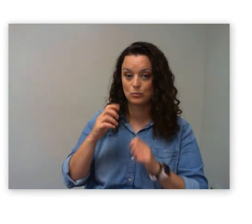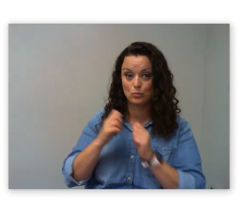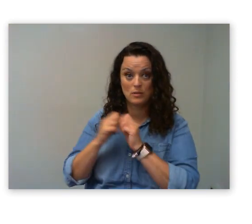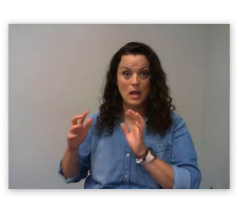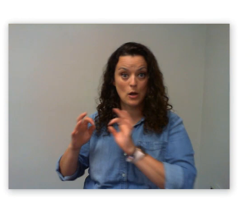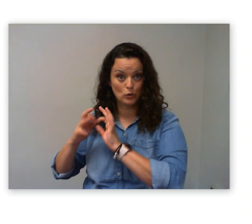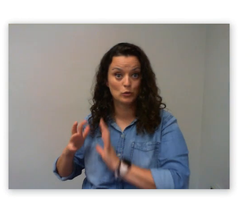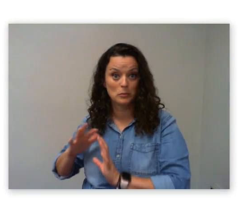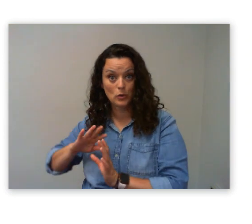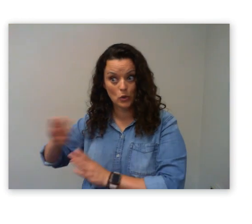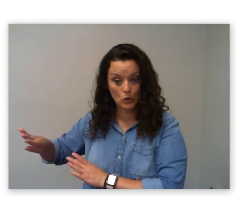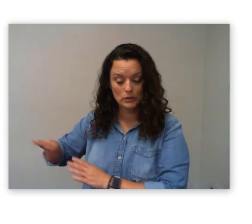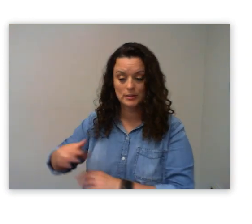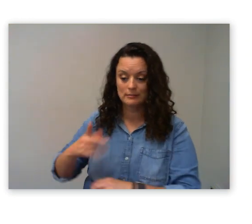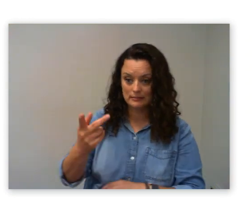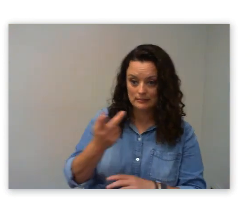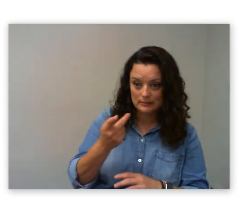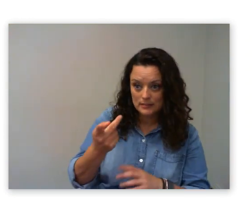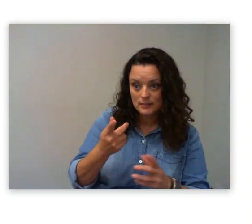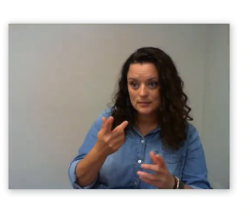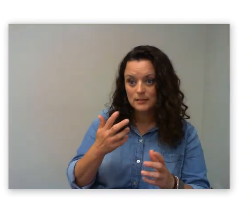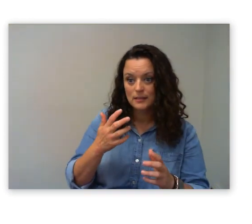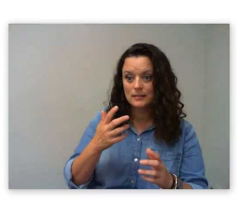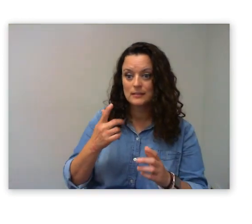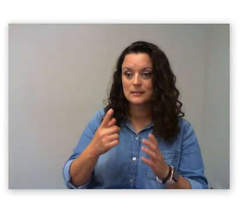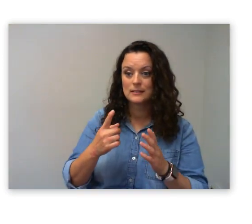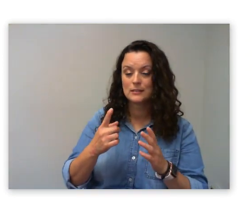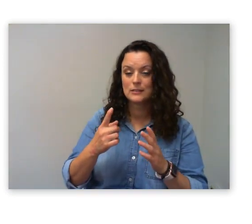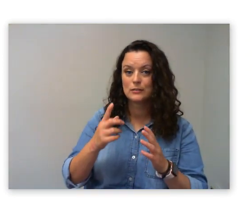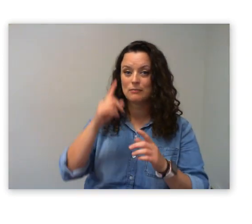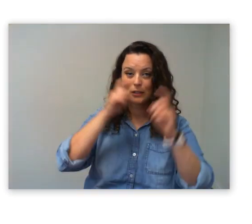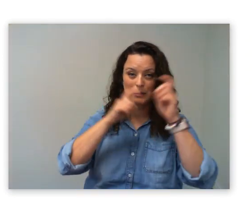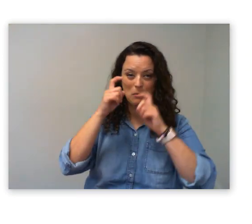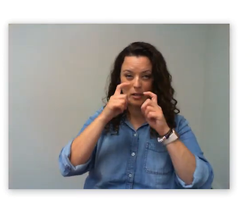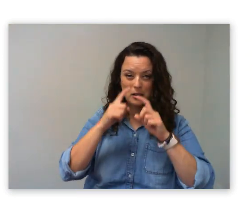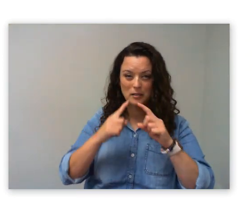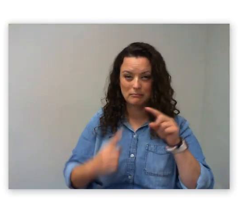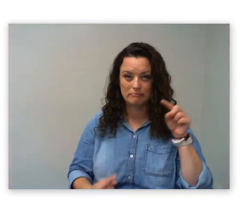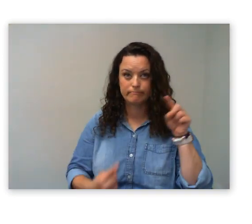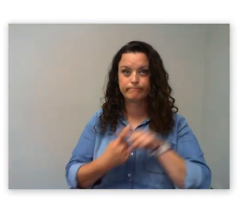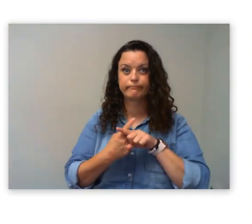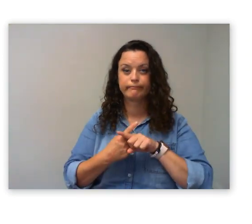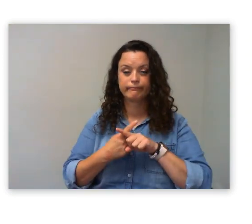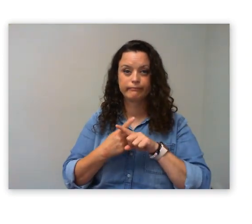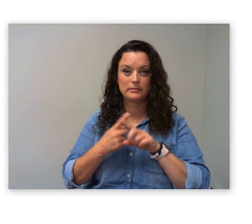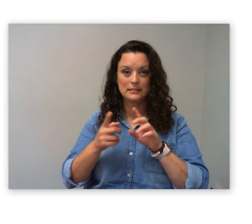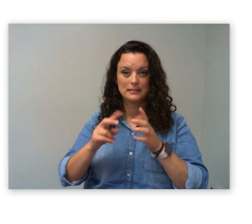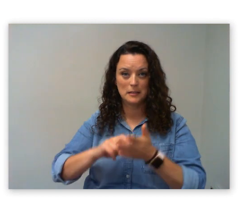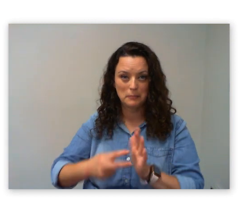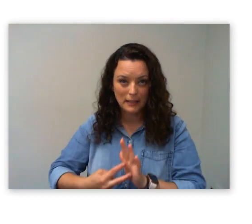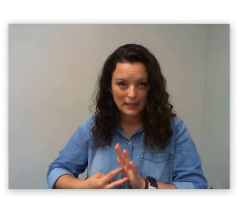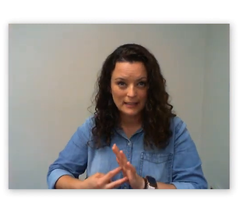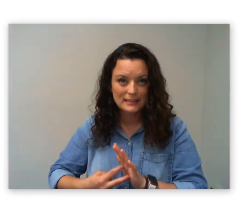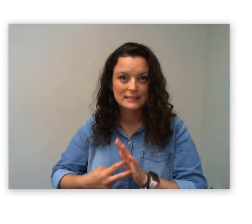because your facial expressions are some kind sometimes um they don't match the actual intent